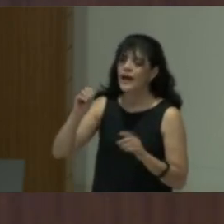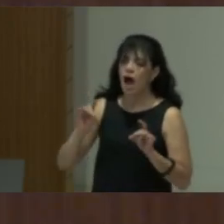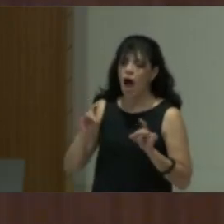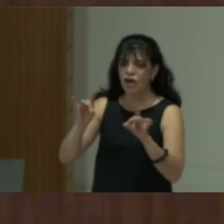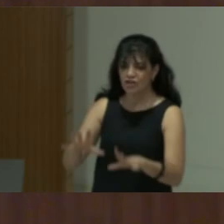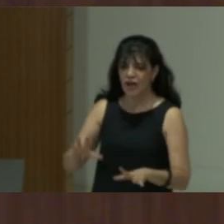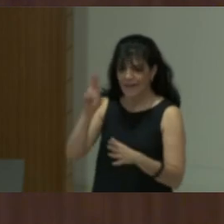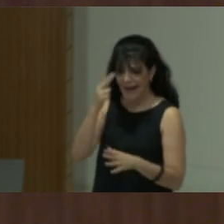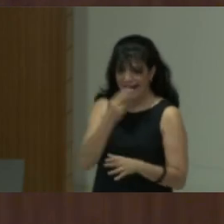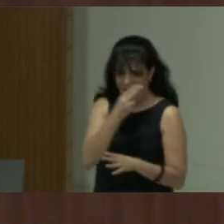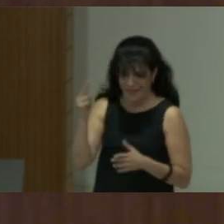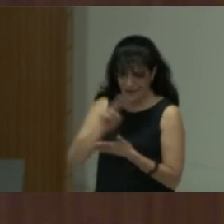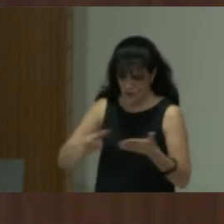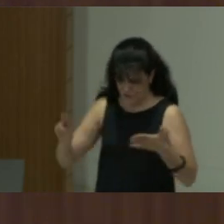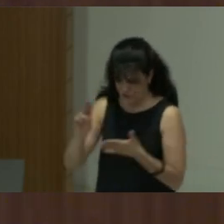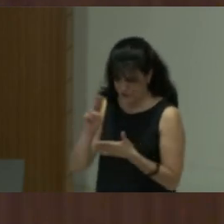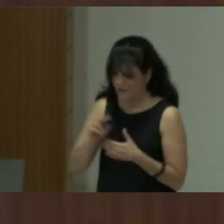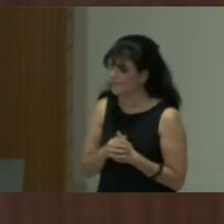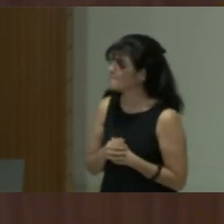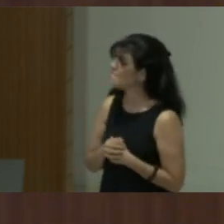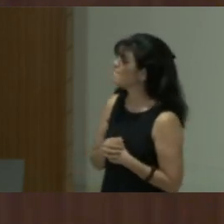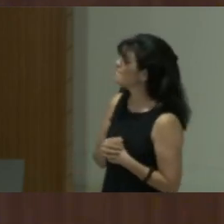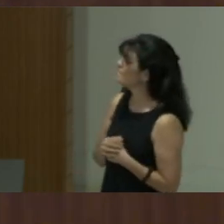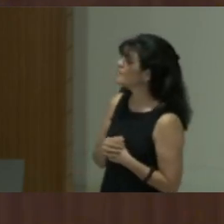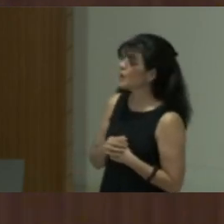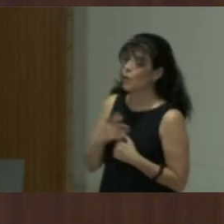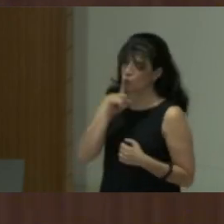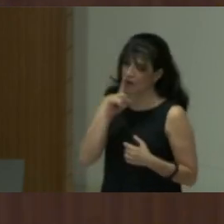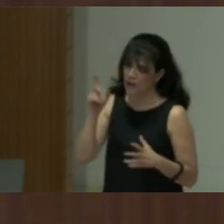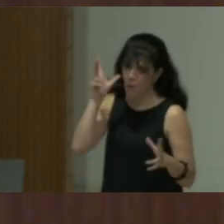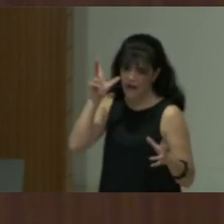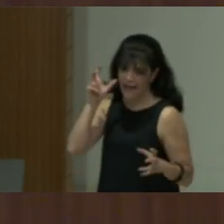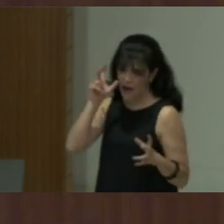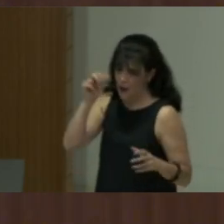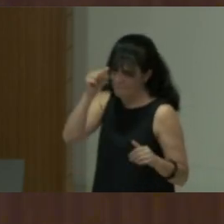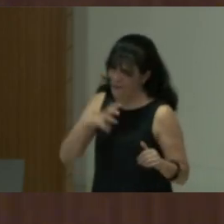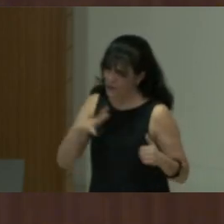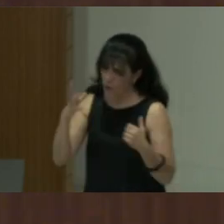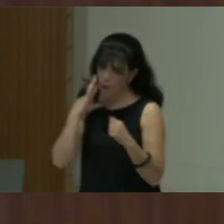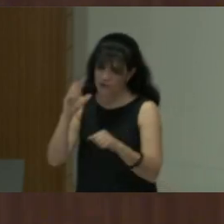writing and teachings. Today we are privileged to hear from a man whose life and work exemplify